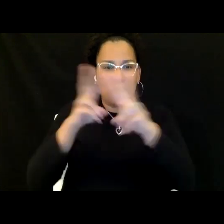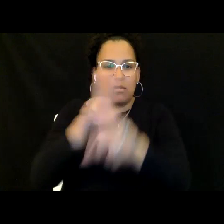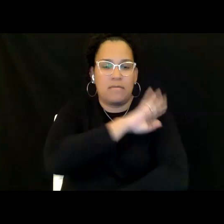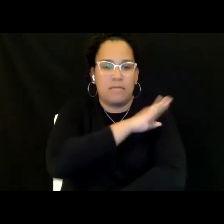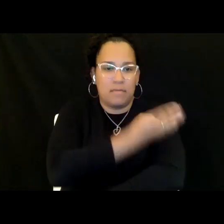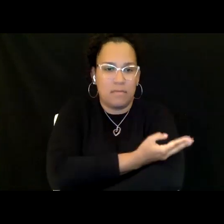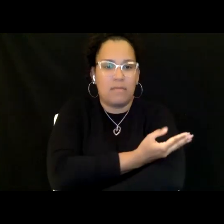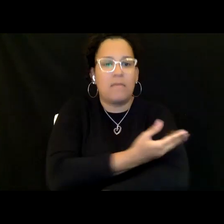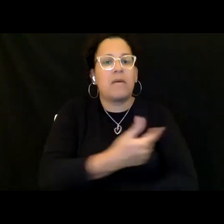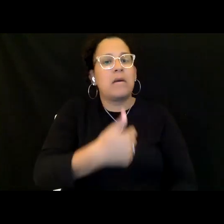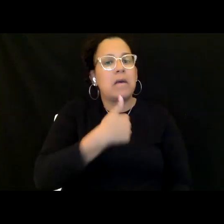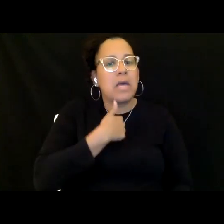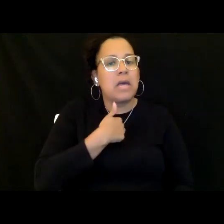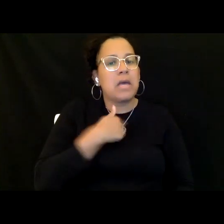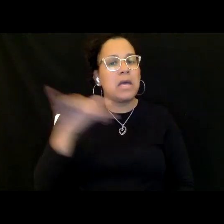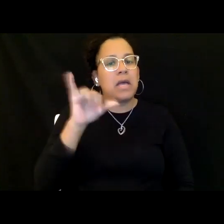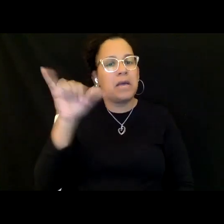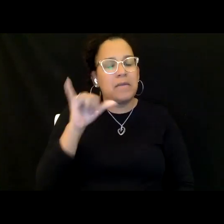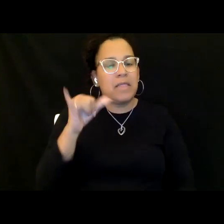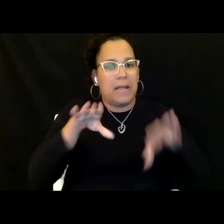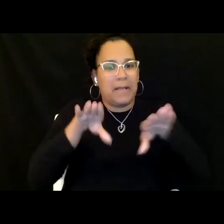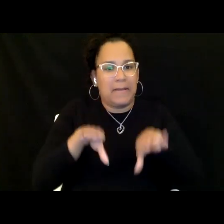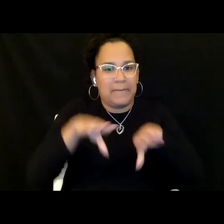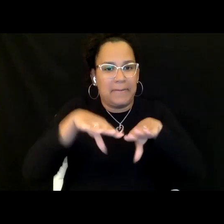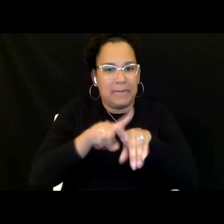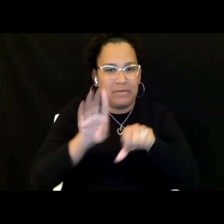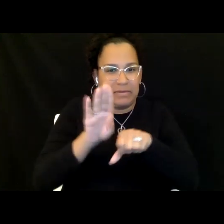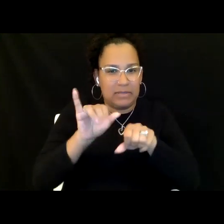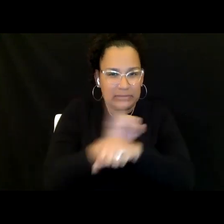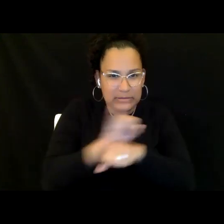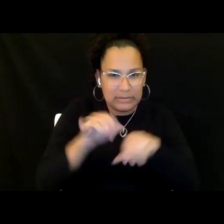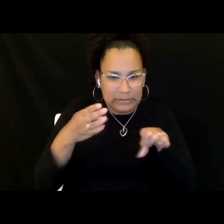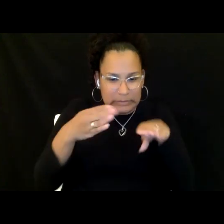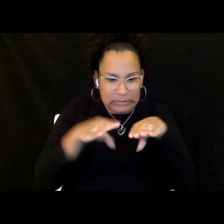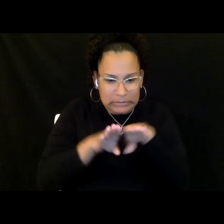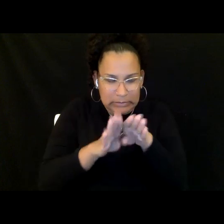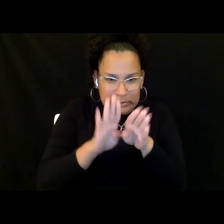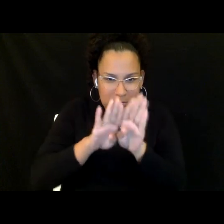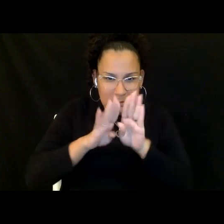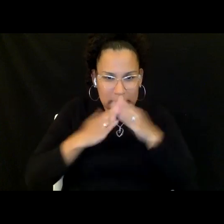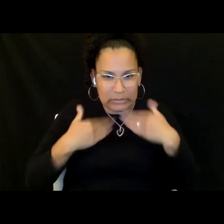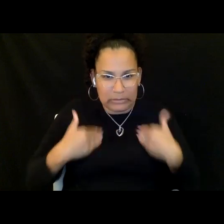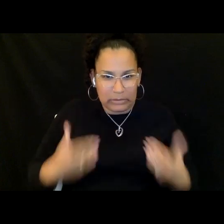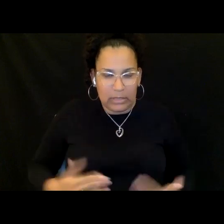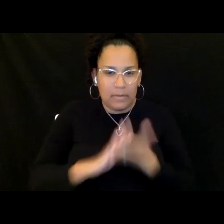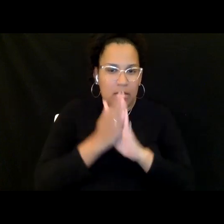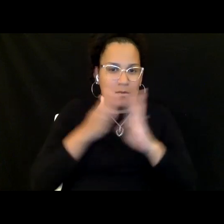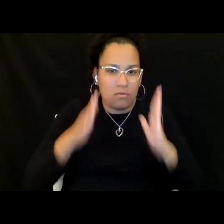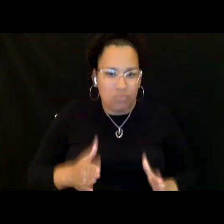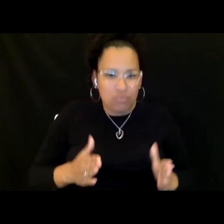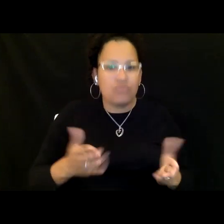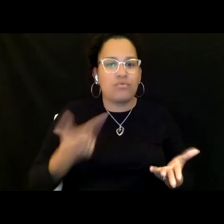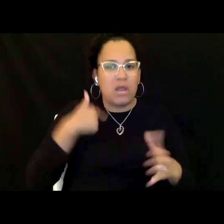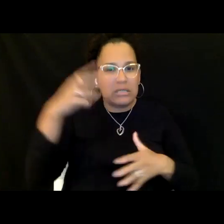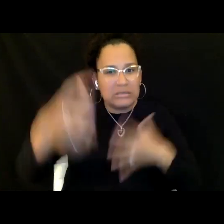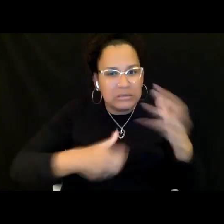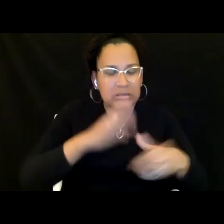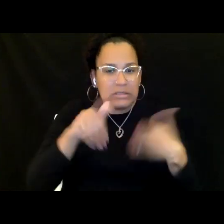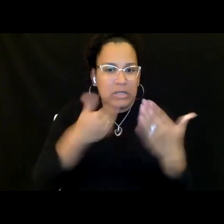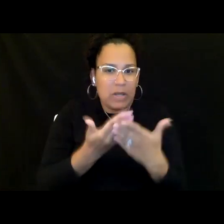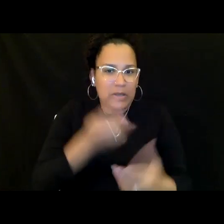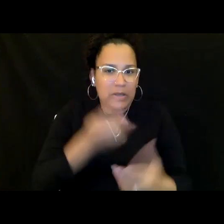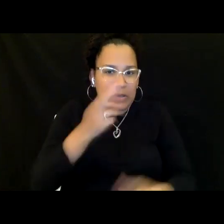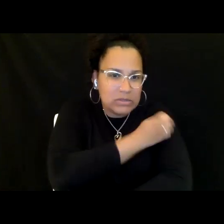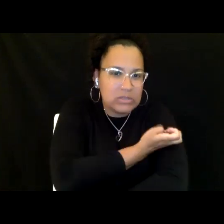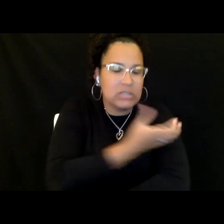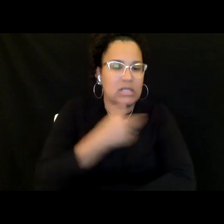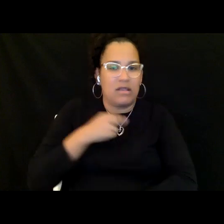heidi andrea restrepo rhodes (she/hers): I am a tectonic eruption of industry filter down into flesh extractions feisty Oracle a viral and chemical obliteration and embed.